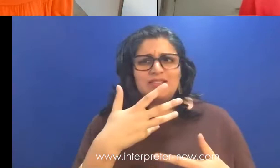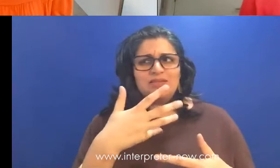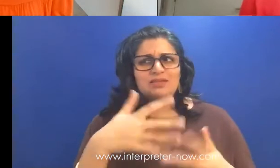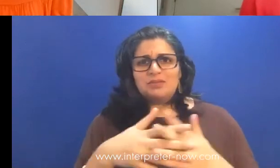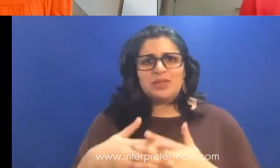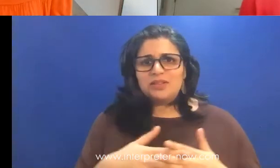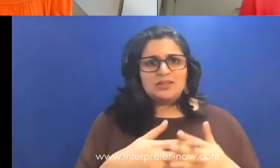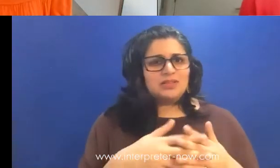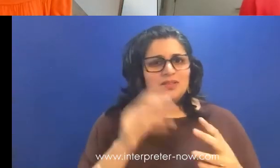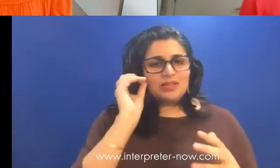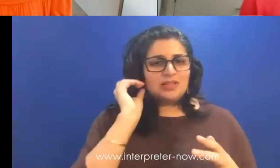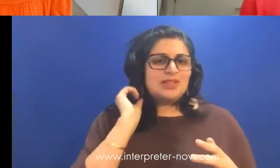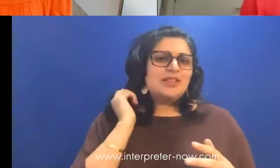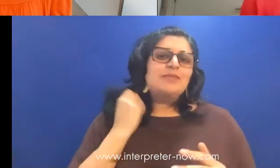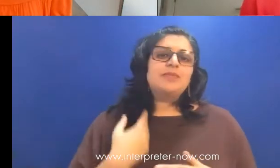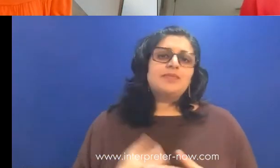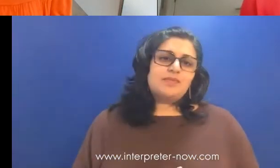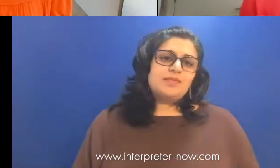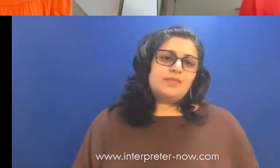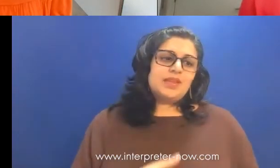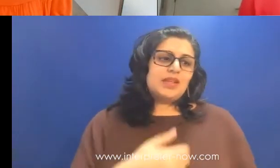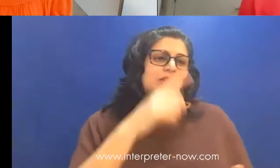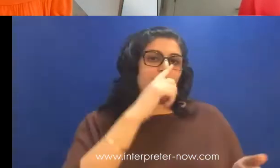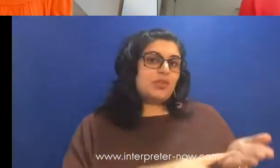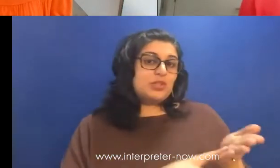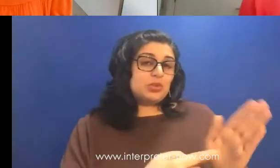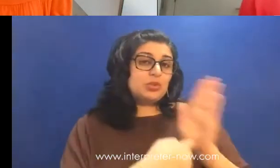Research finds three-quarters of White Americans don't have a single friend of color.